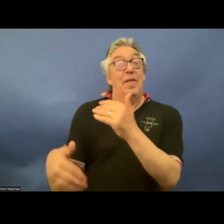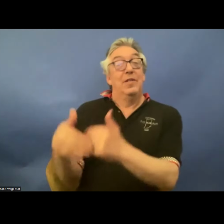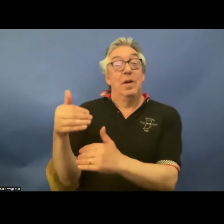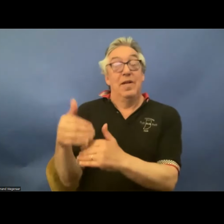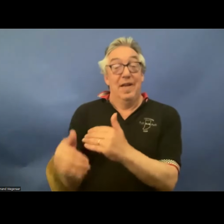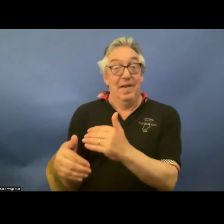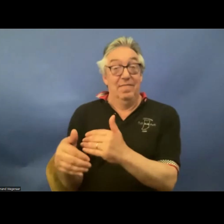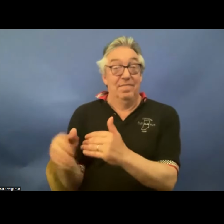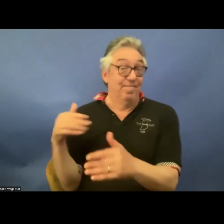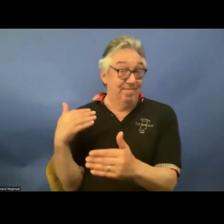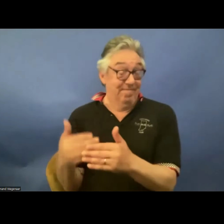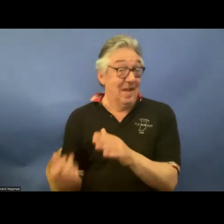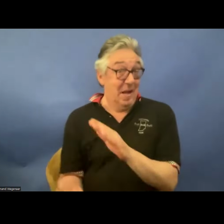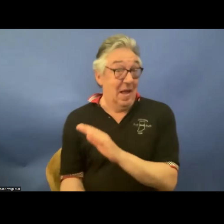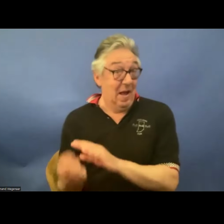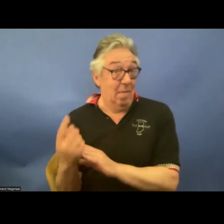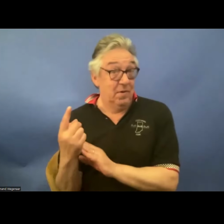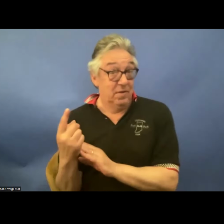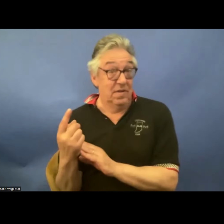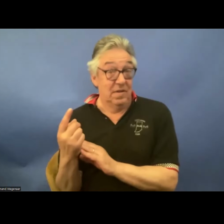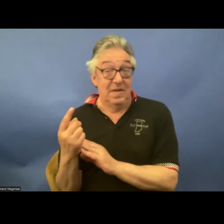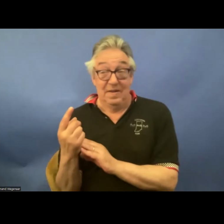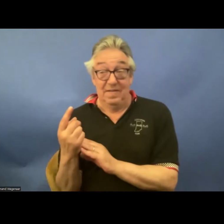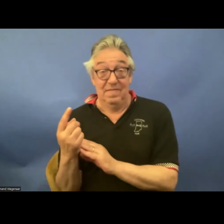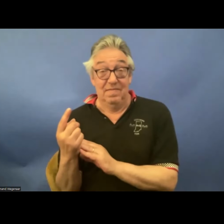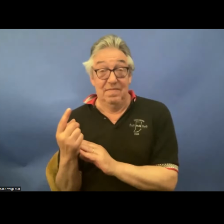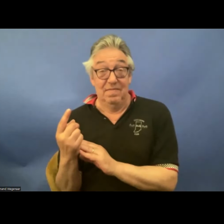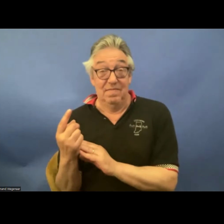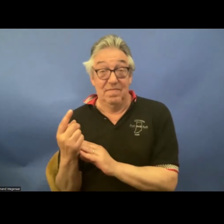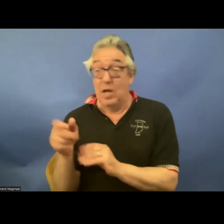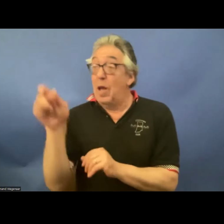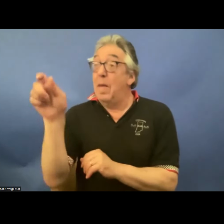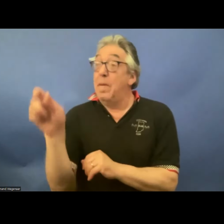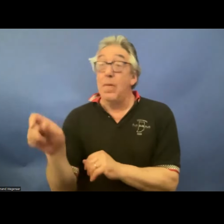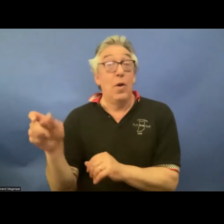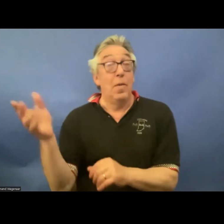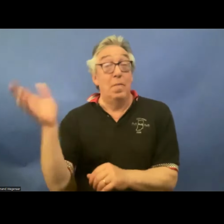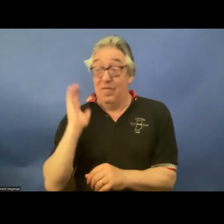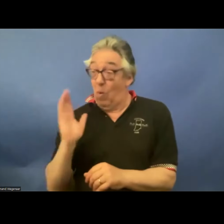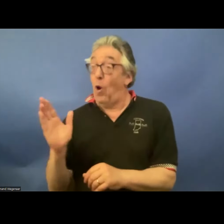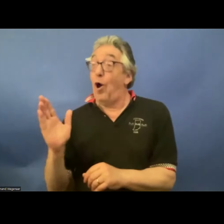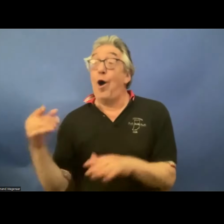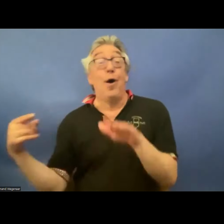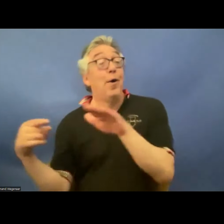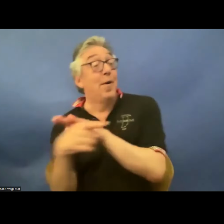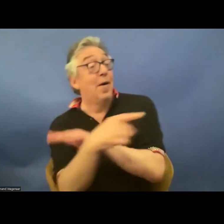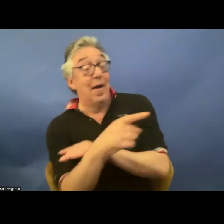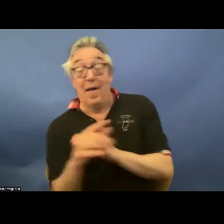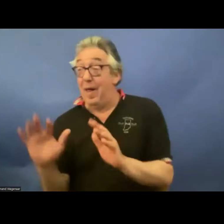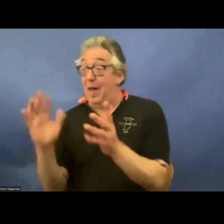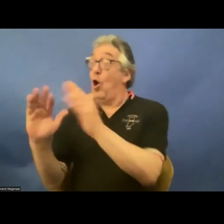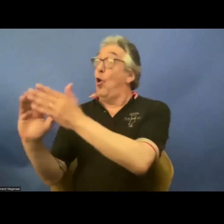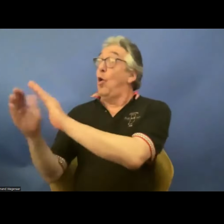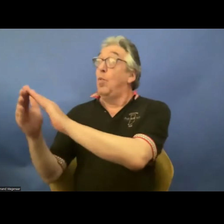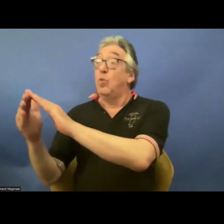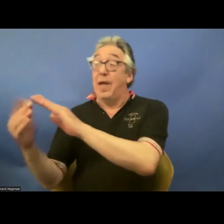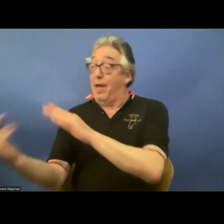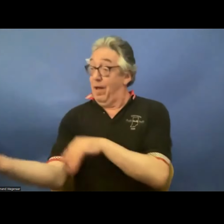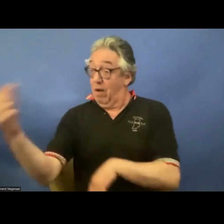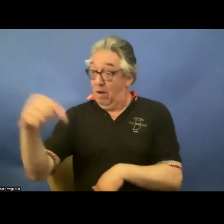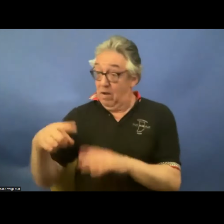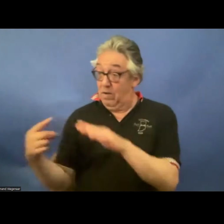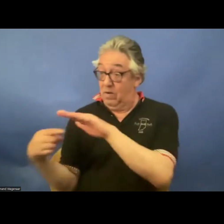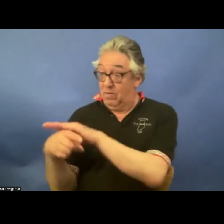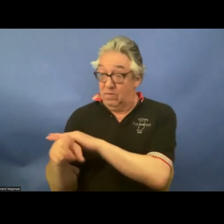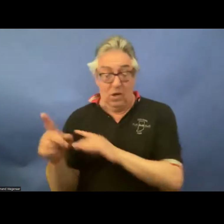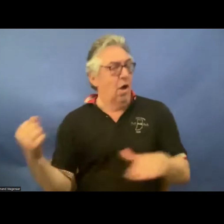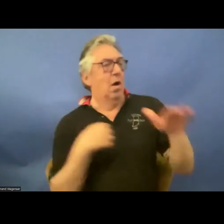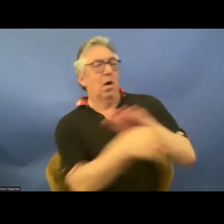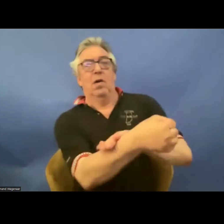If you have any updates or want to collaborate on any specific topic, feel free to reach